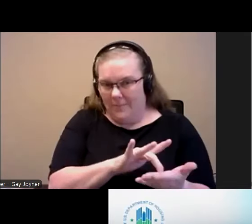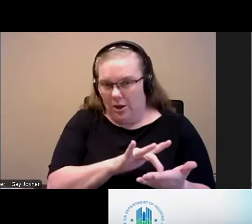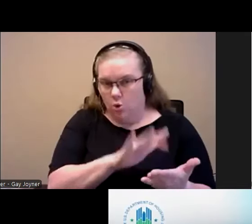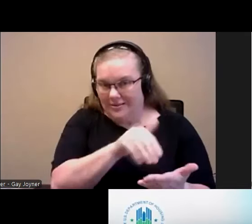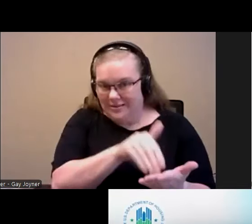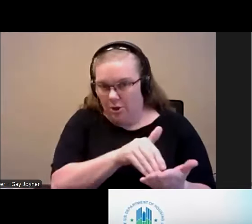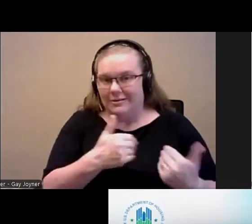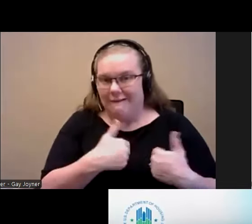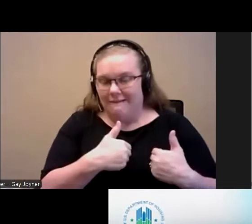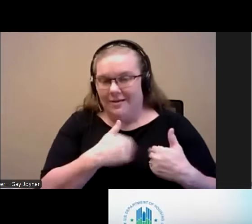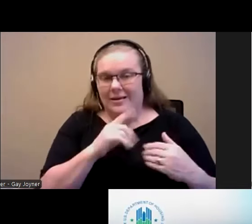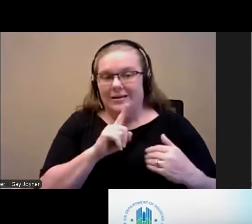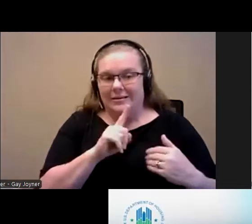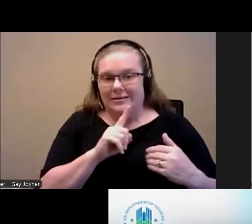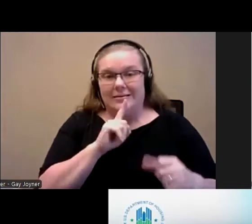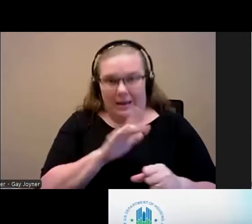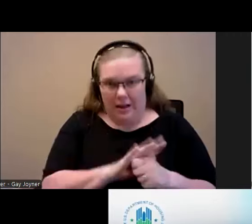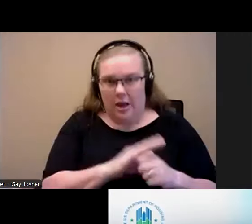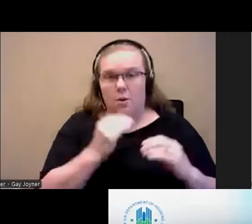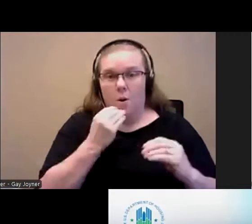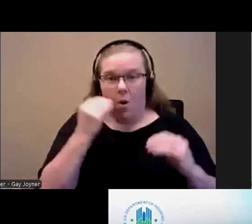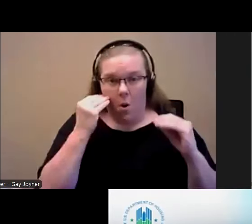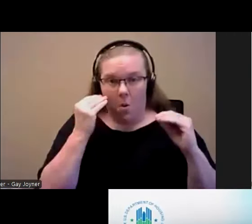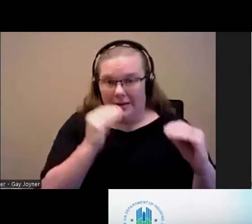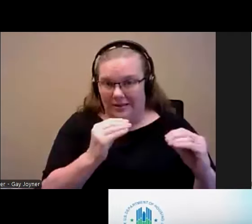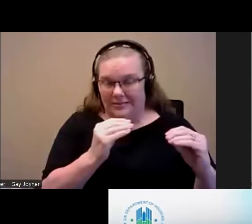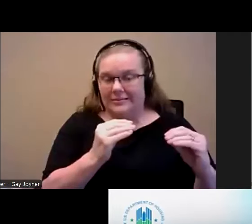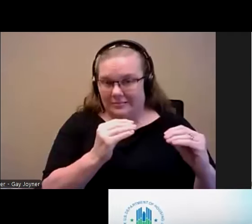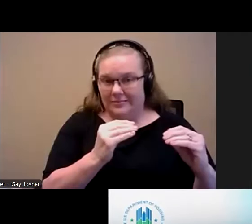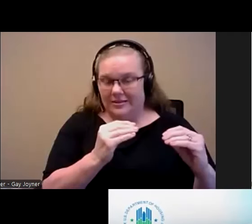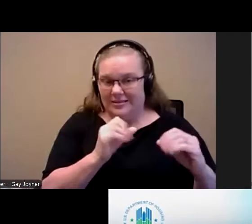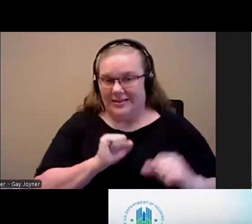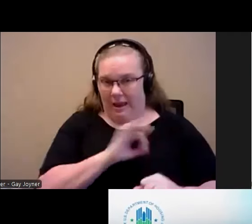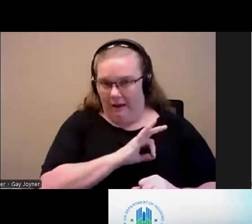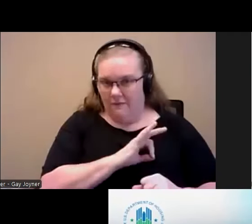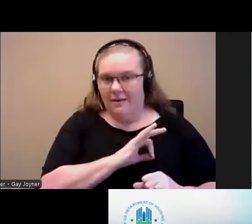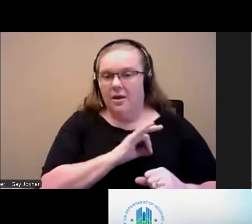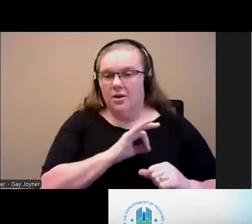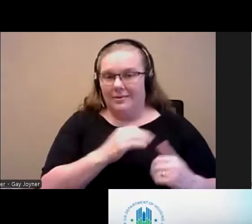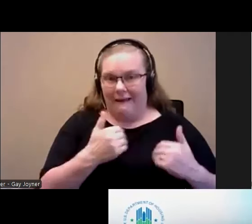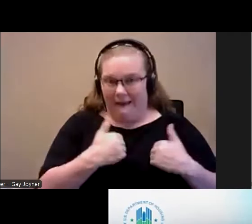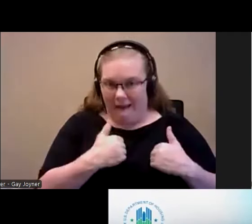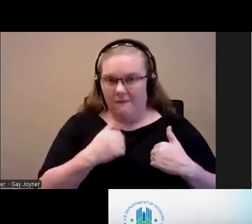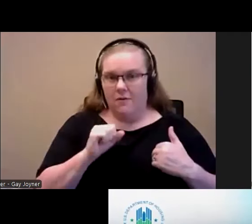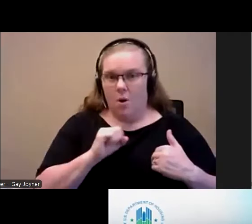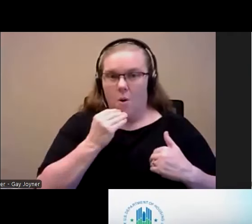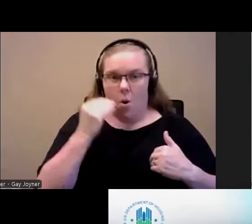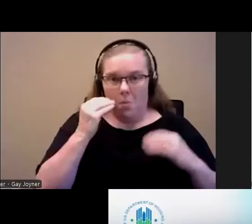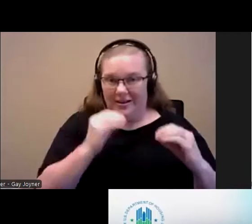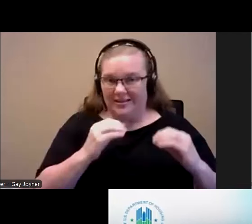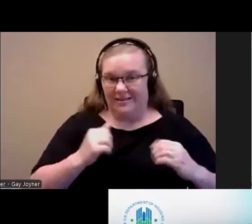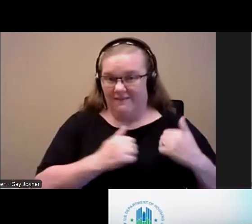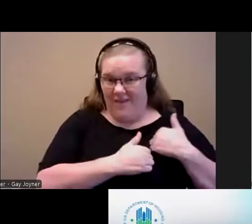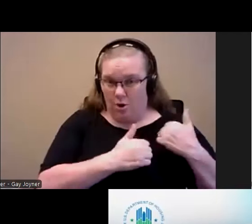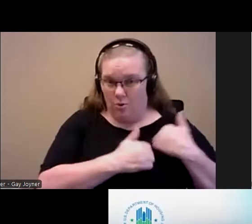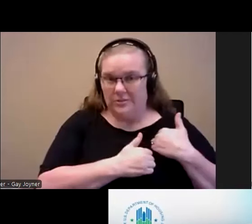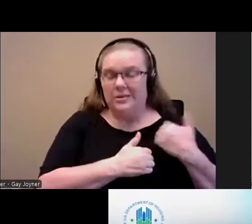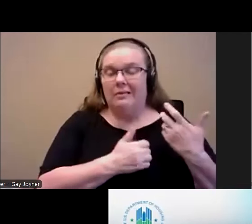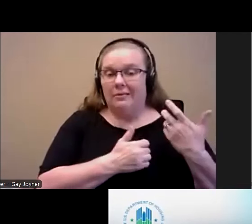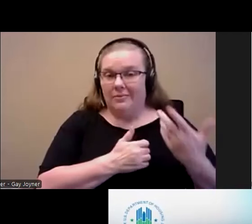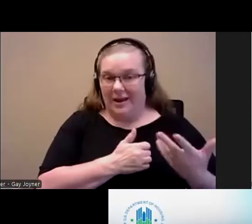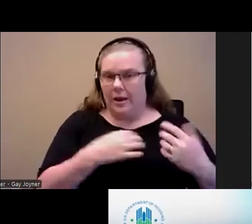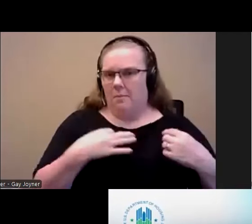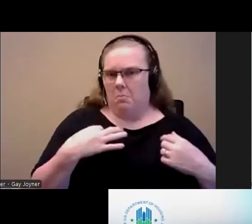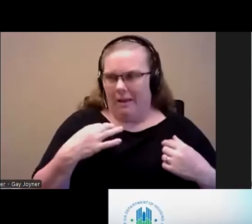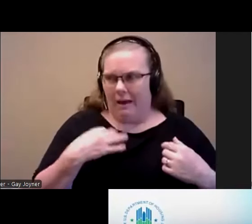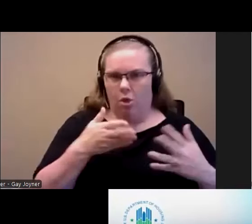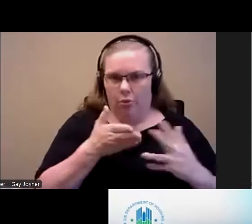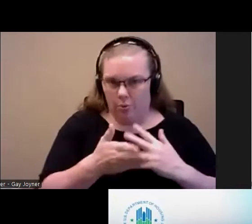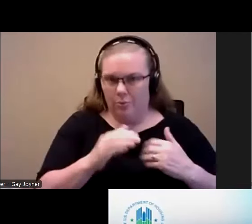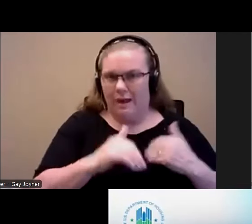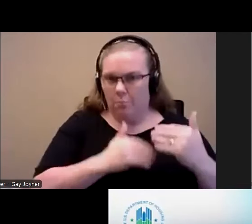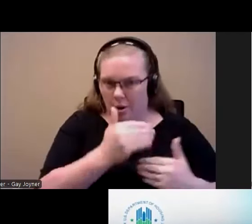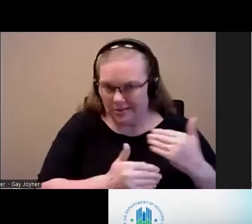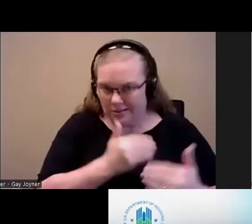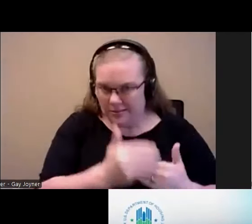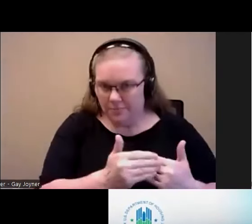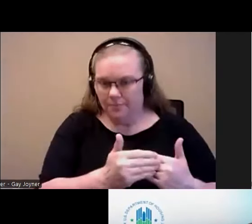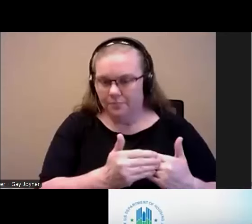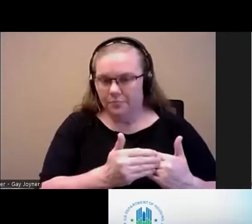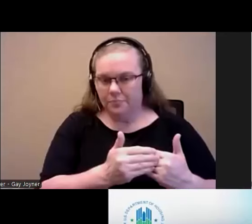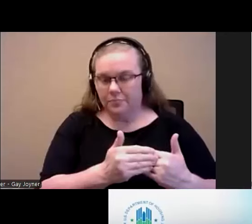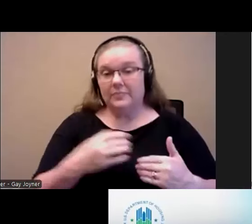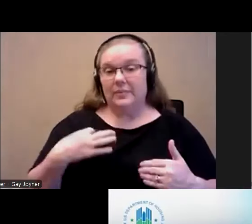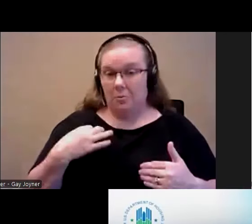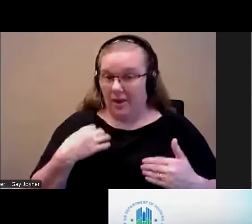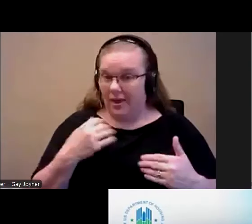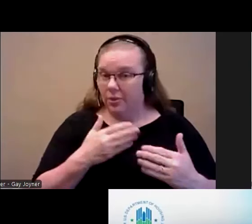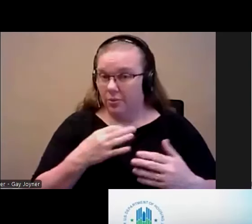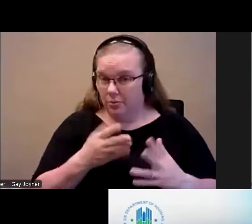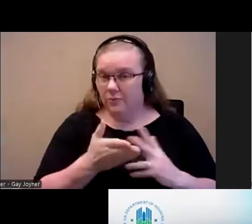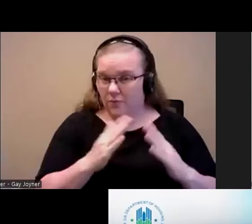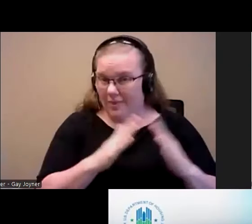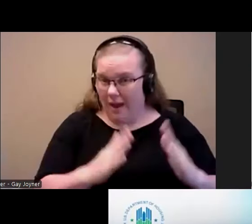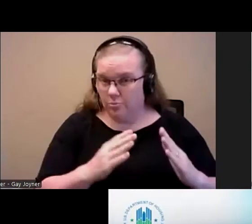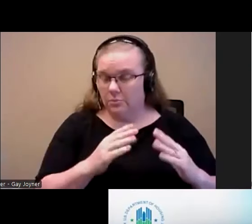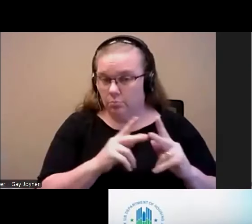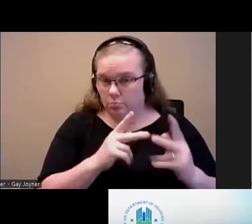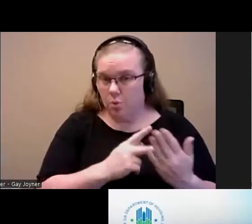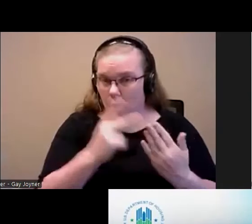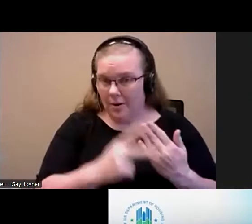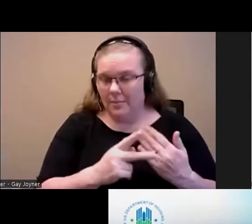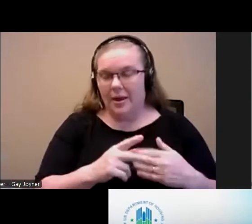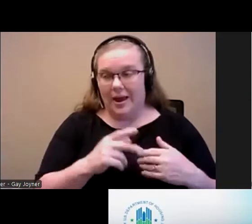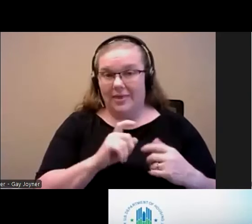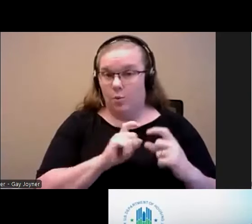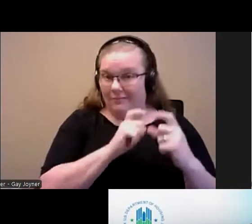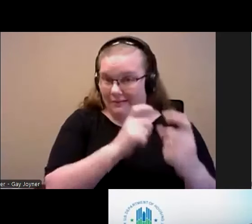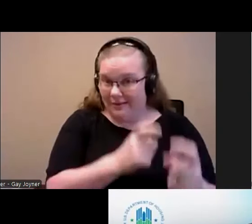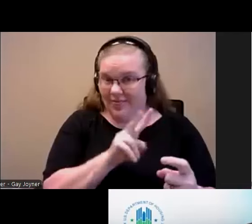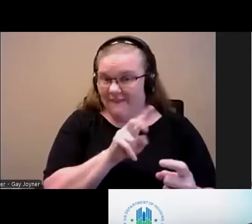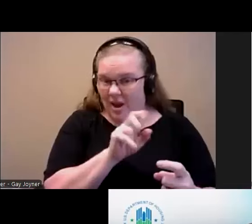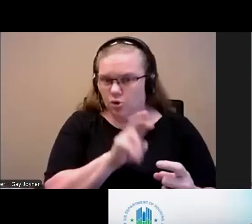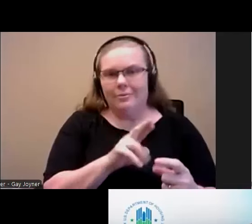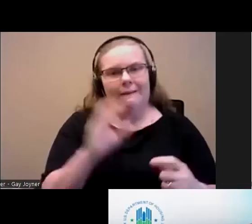homeless utterance to apply for HUD VASH. They help them with housing search and navigation with